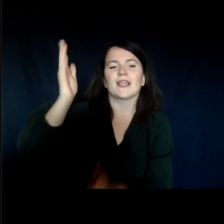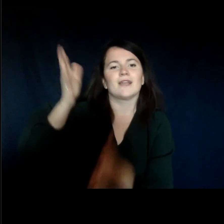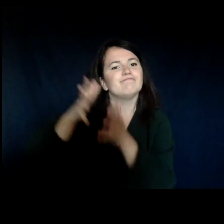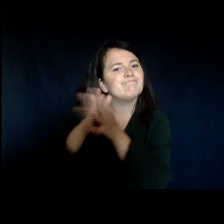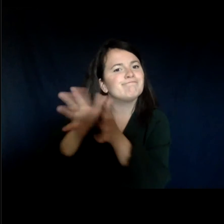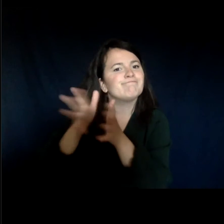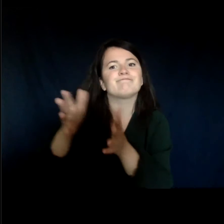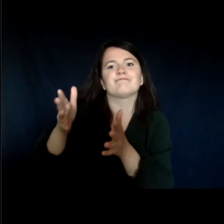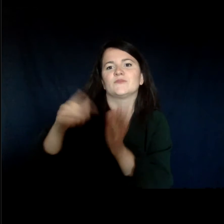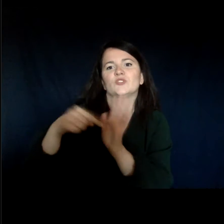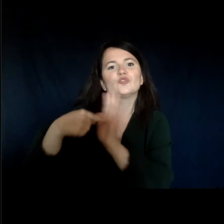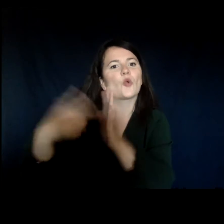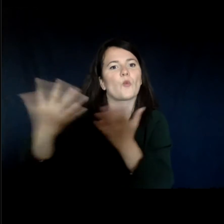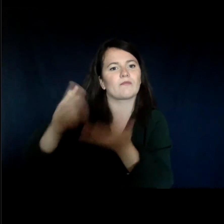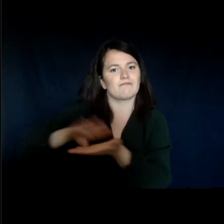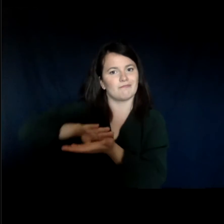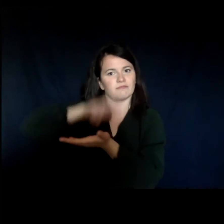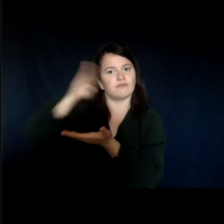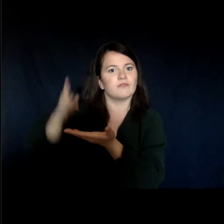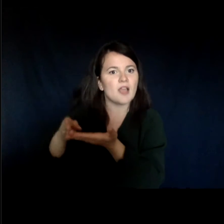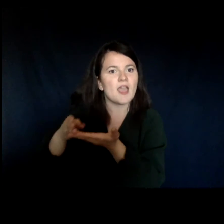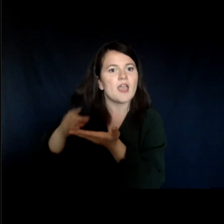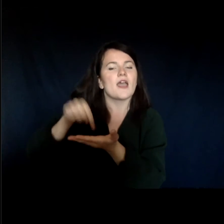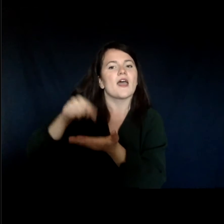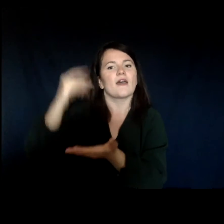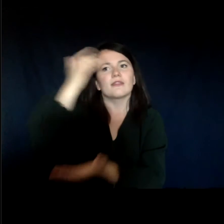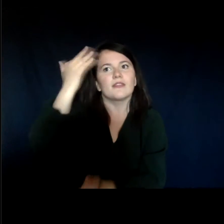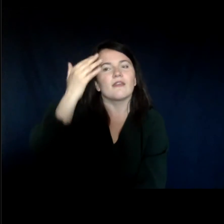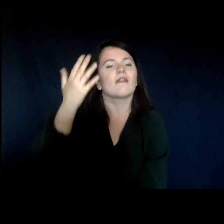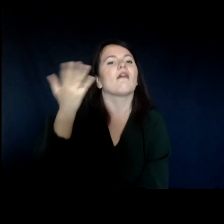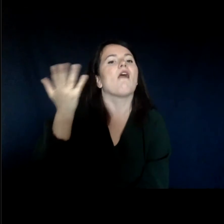that you'll include in the future Disability Strategy.